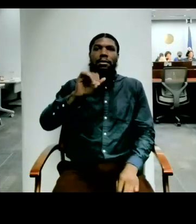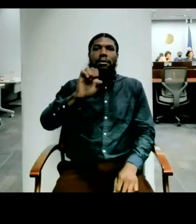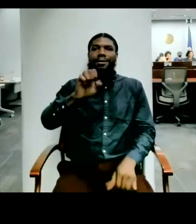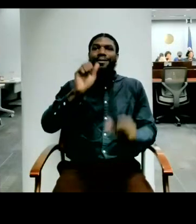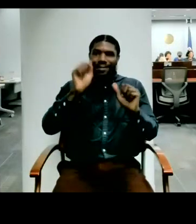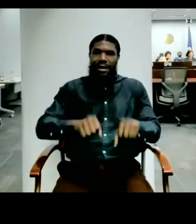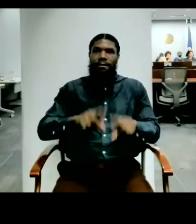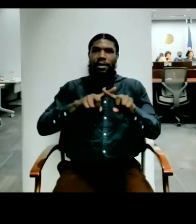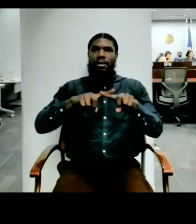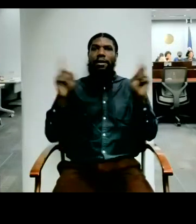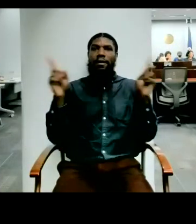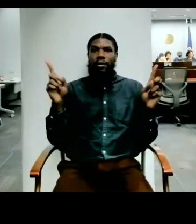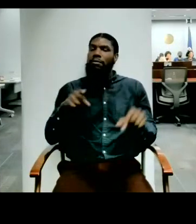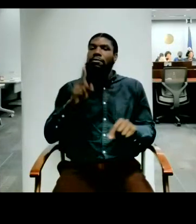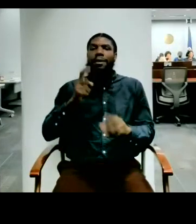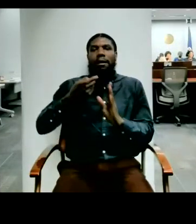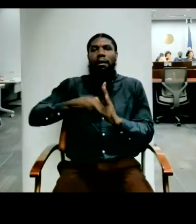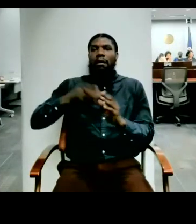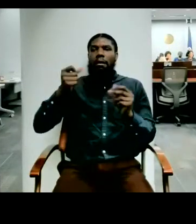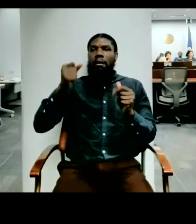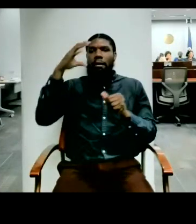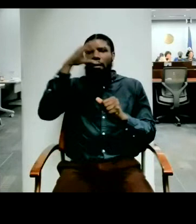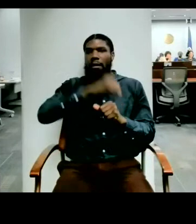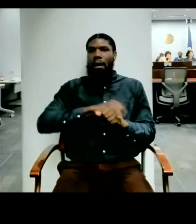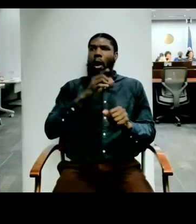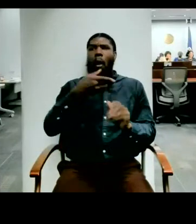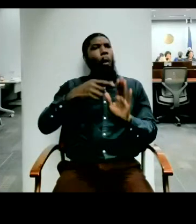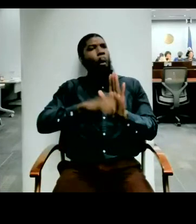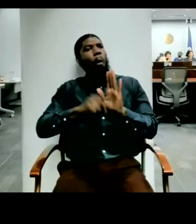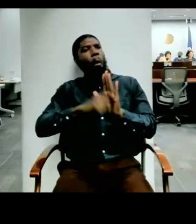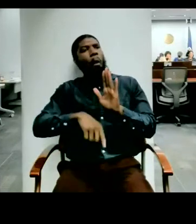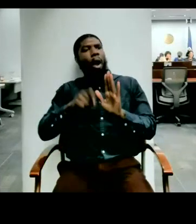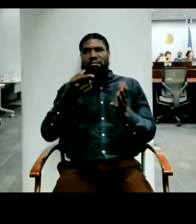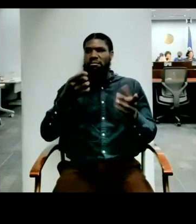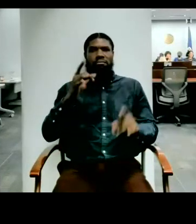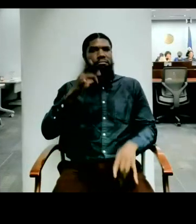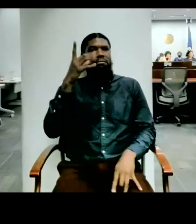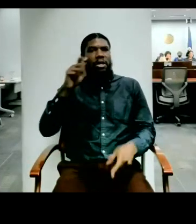You can't just assume this is the fact pad therefore it has to be the following. It is not that way.